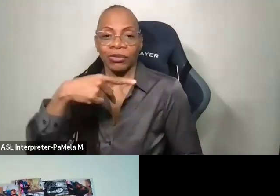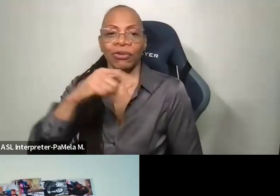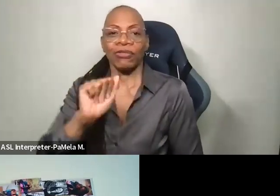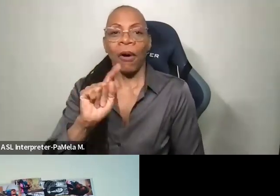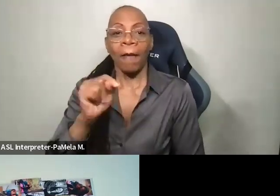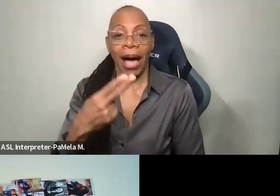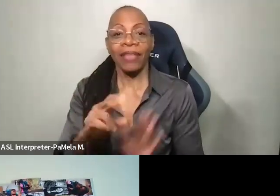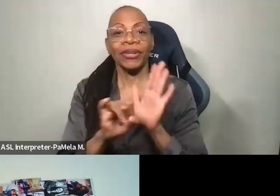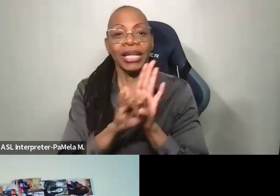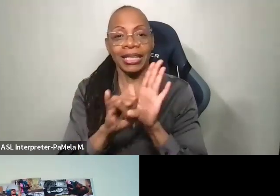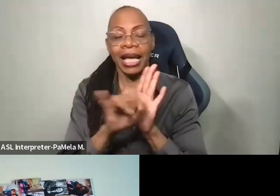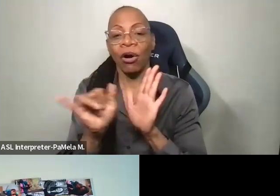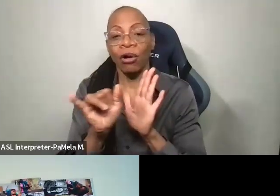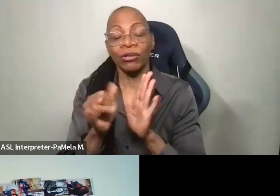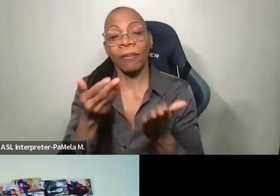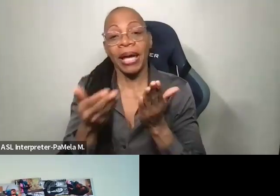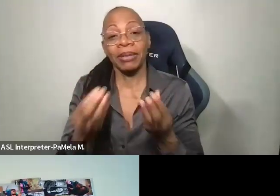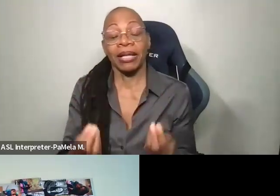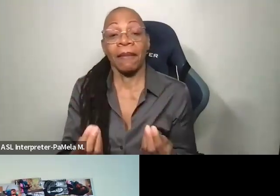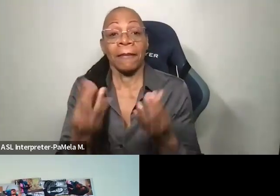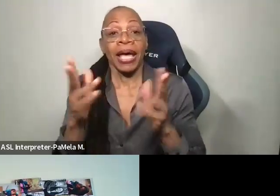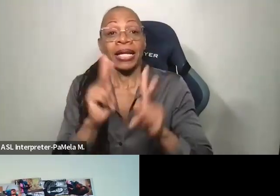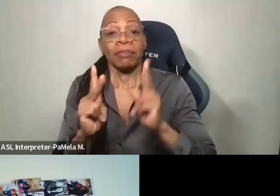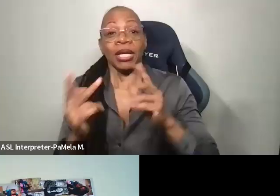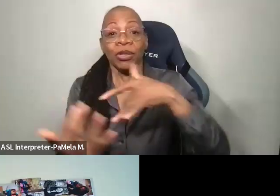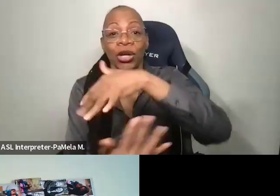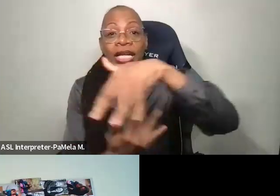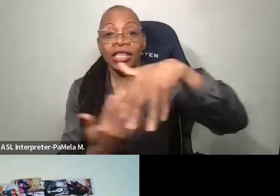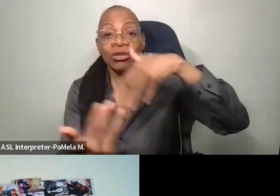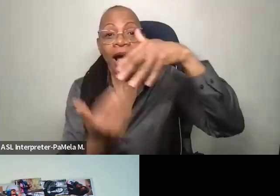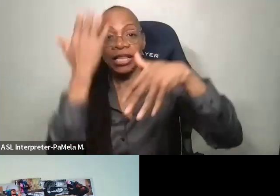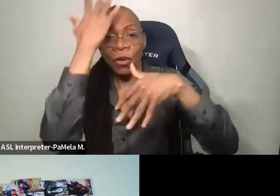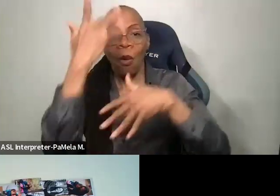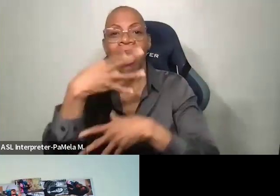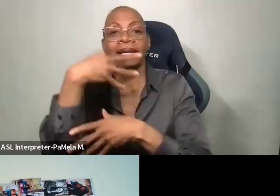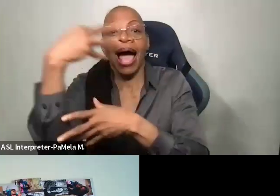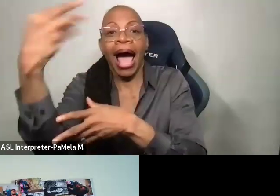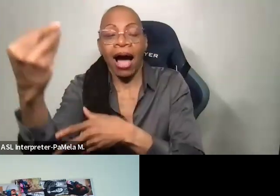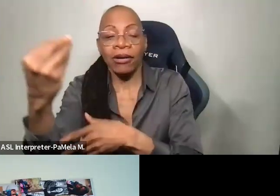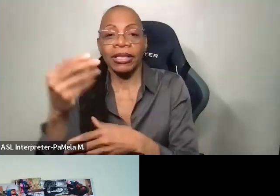So there may be a lot of folks that you are interacting with because you're out there talking to people who are in need on the street.